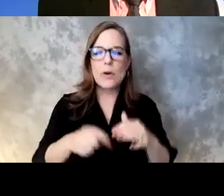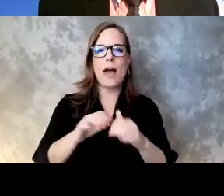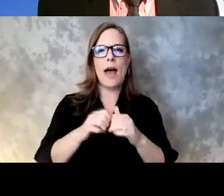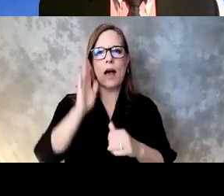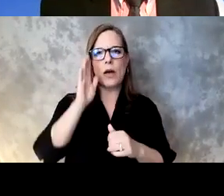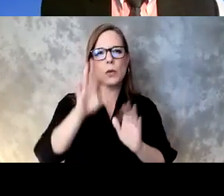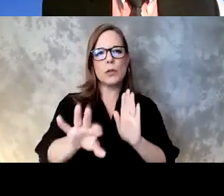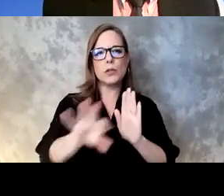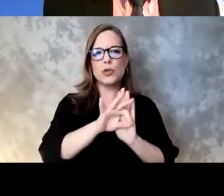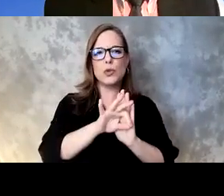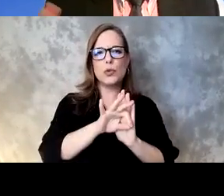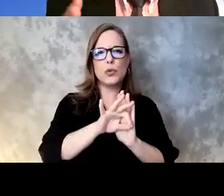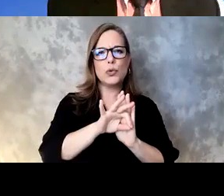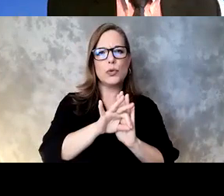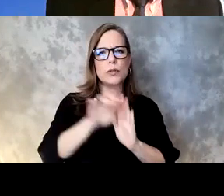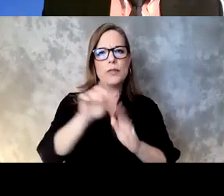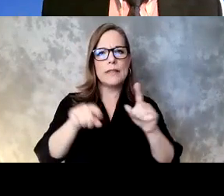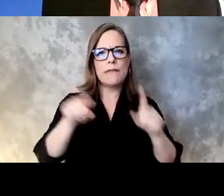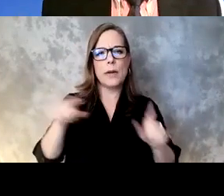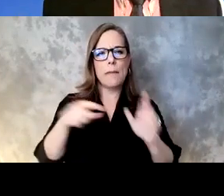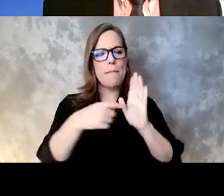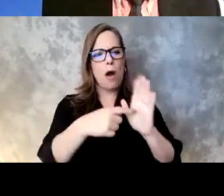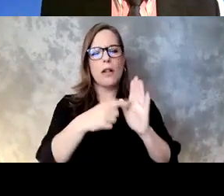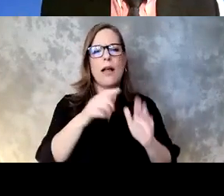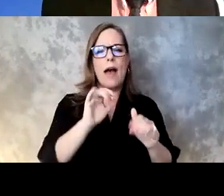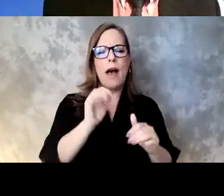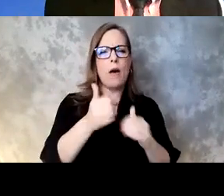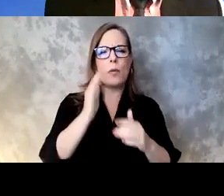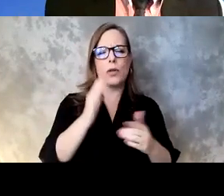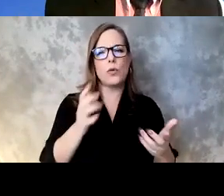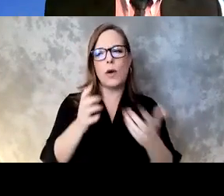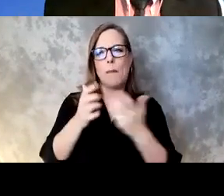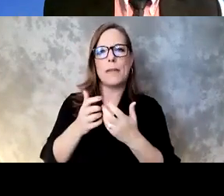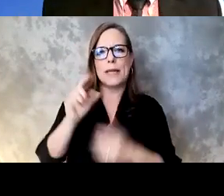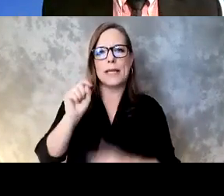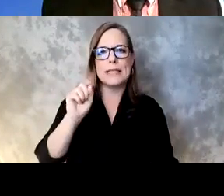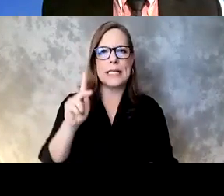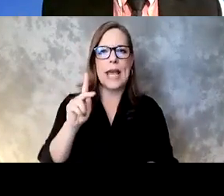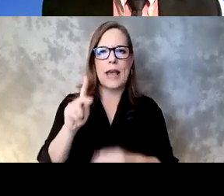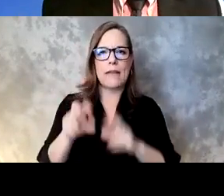delivery for UPK that compliment TK investments. The California State Preschool Program and